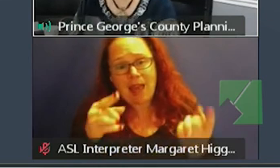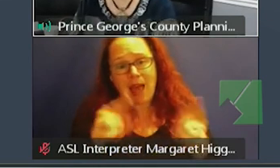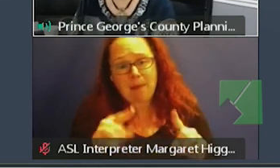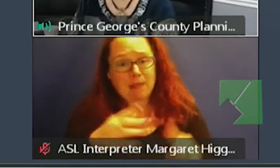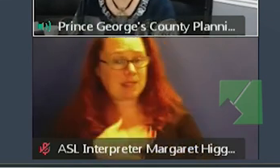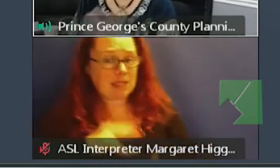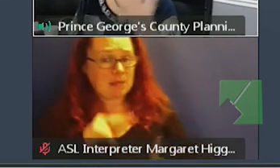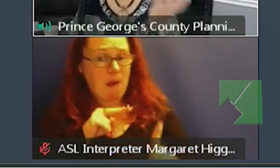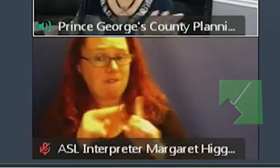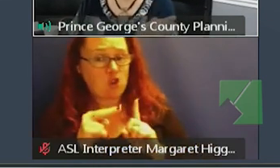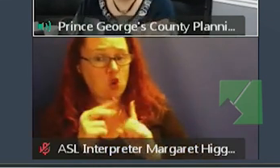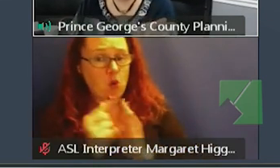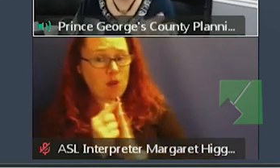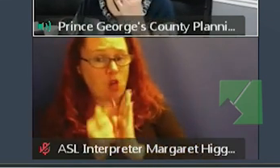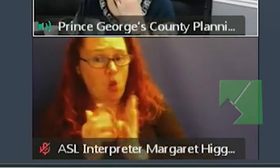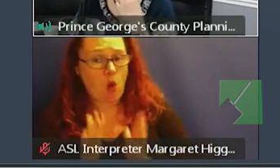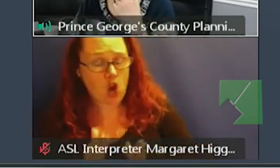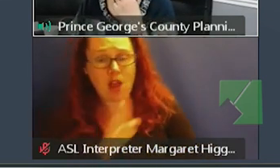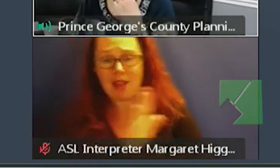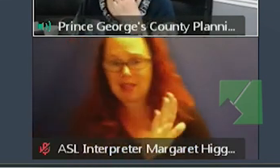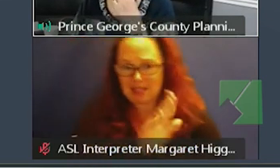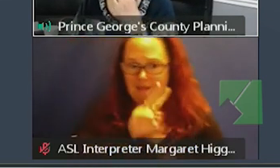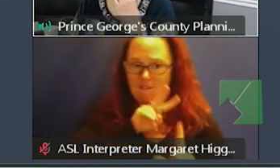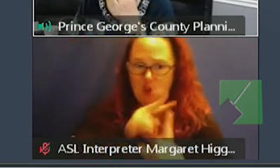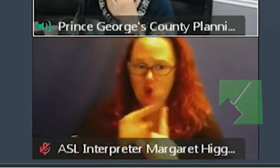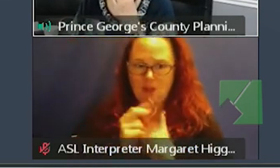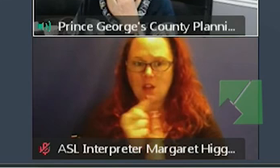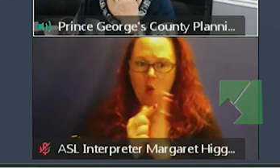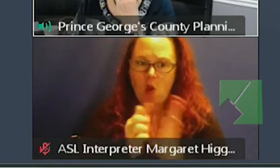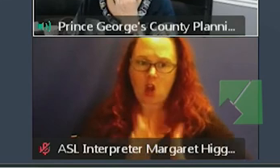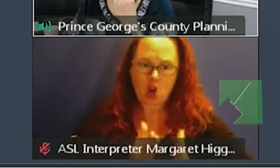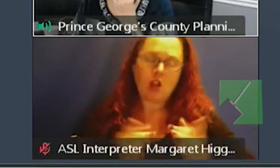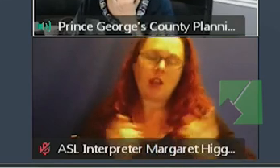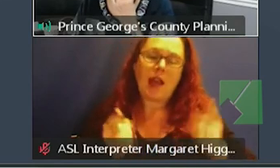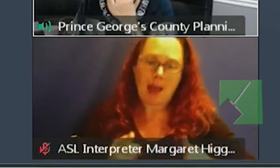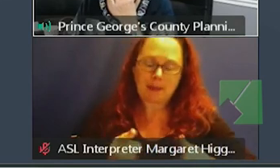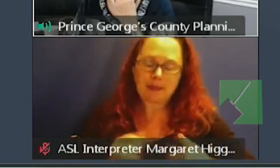and then we have our own legal counsel here, but I happen to agree with him. One,